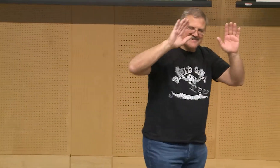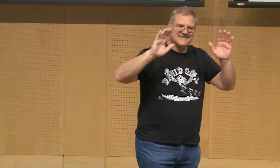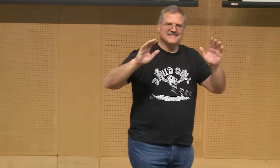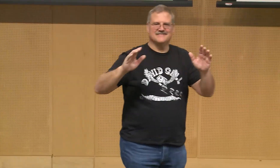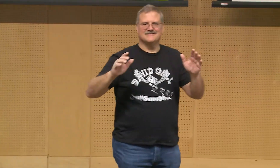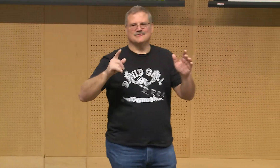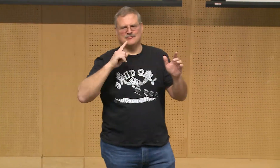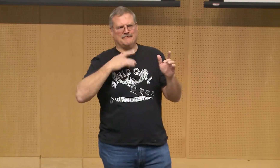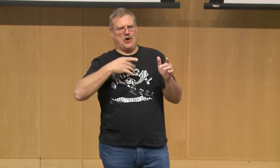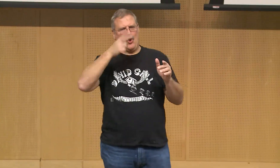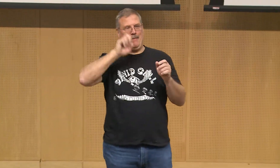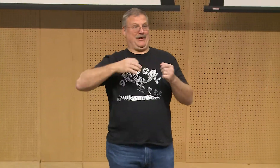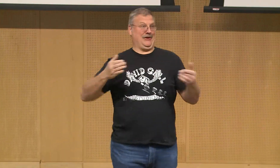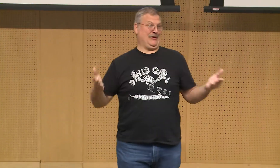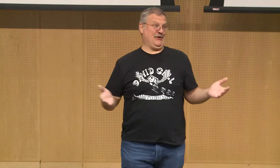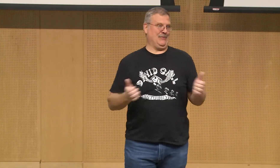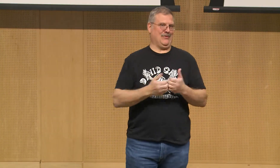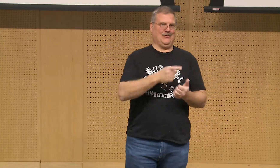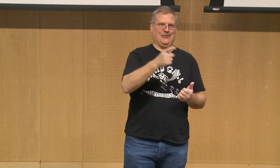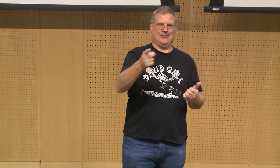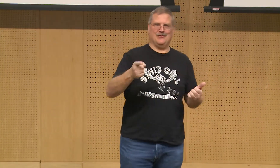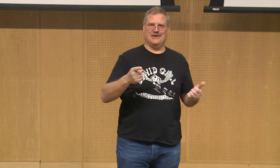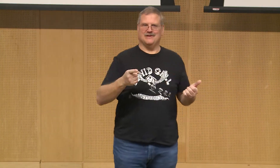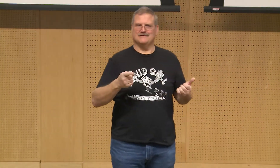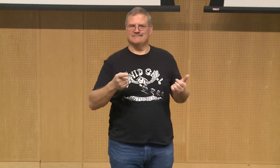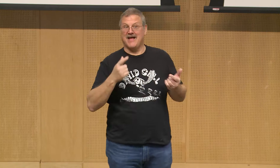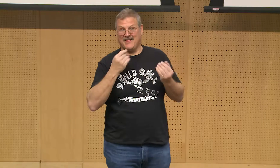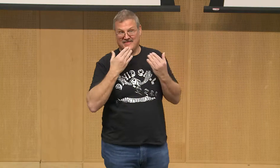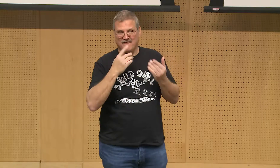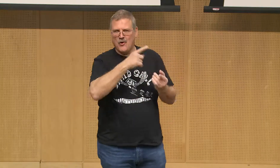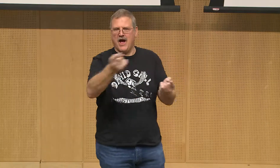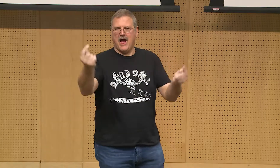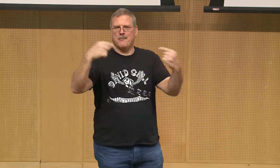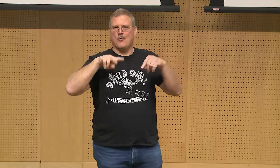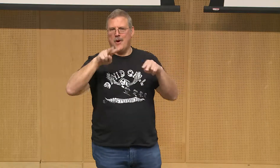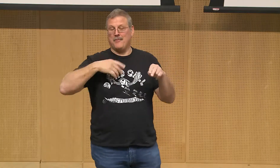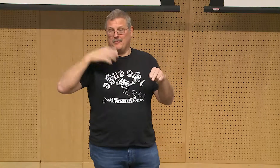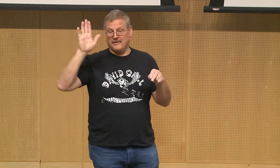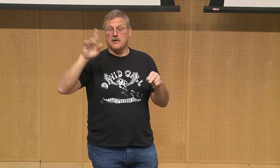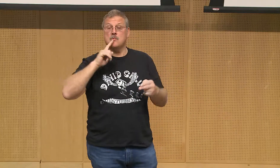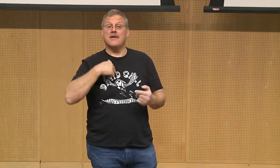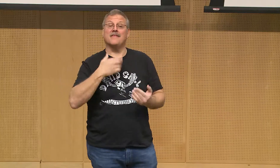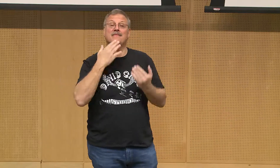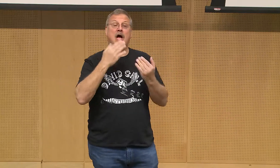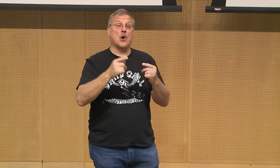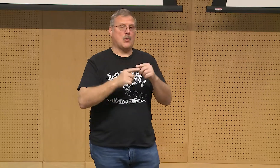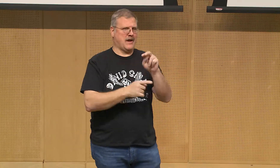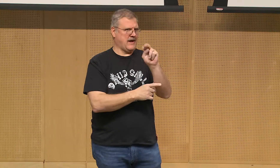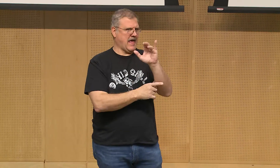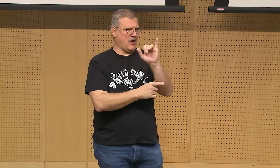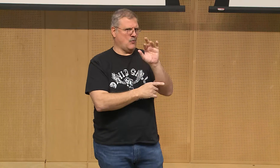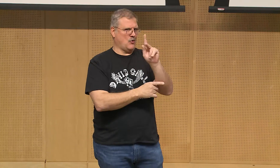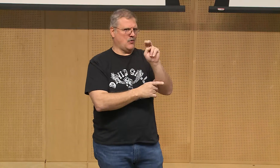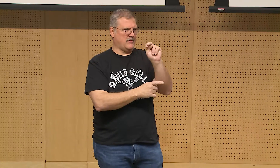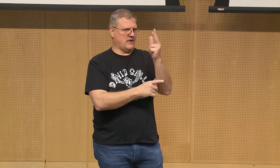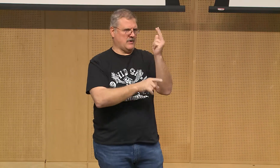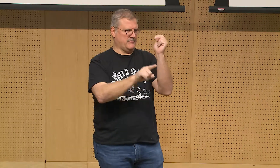Hello, everyone. It's an honor to be here with you all, and thanks for coming to watch my presentation.